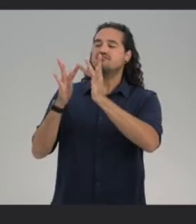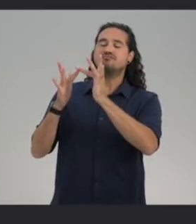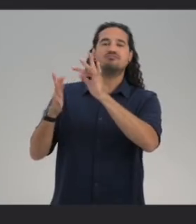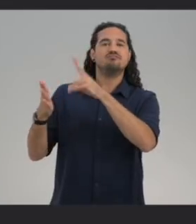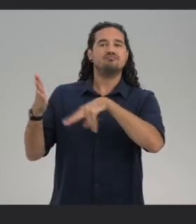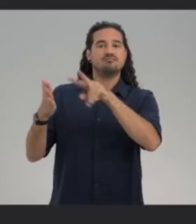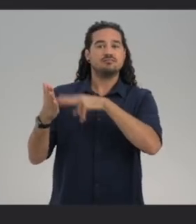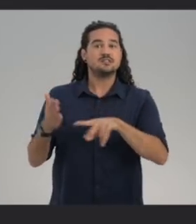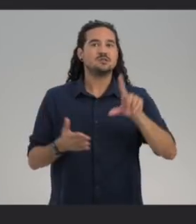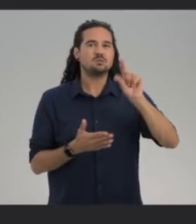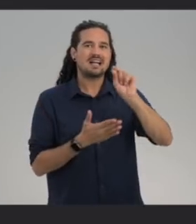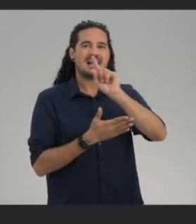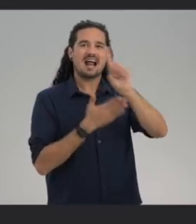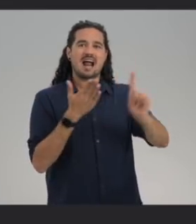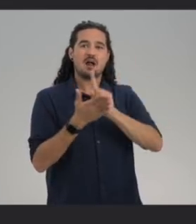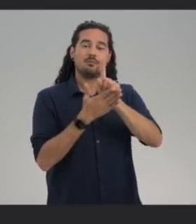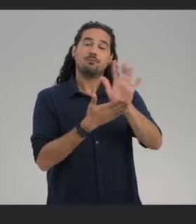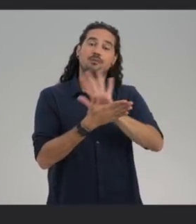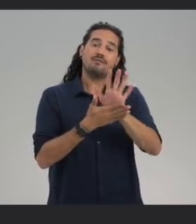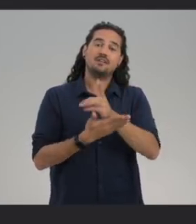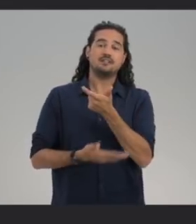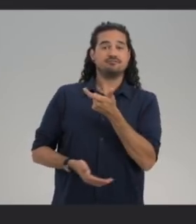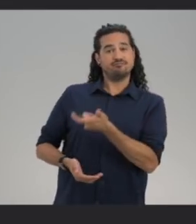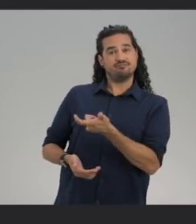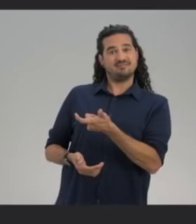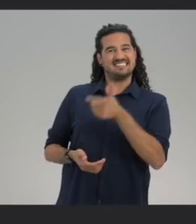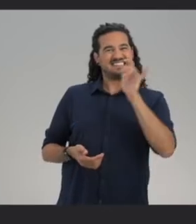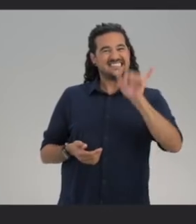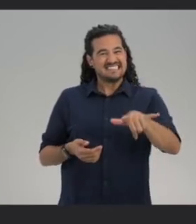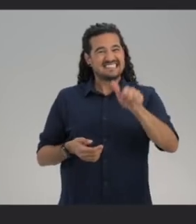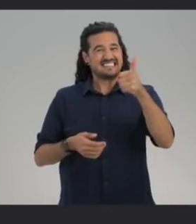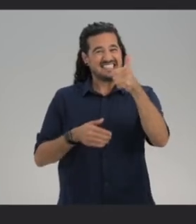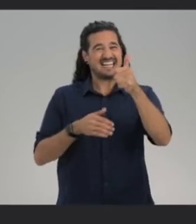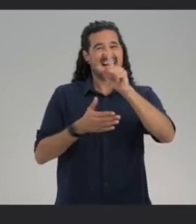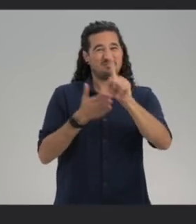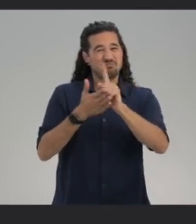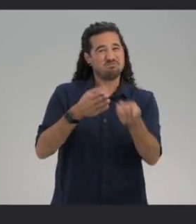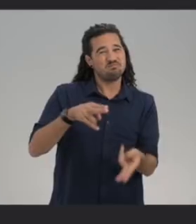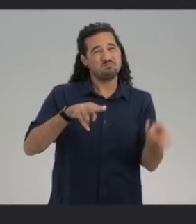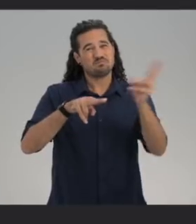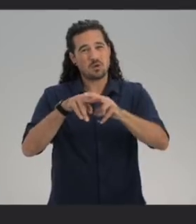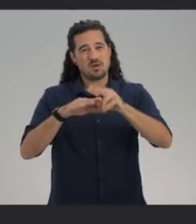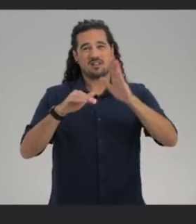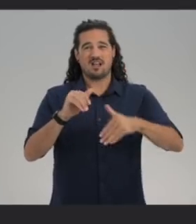and up to 20 hours for video playback. That's 10 more hours than before.